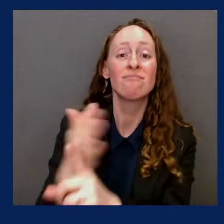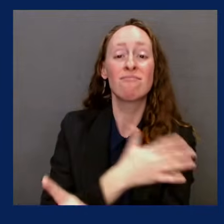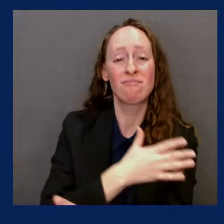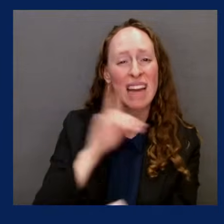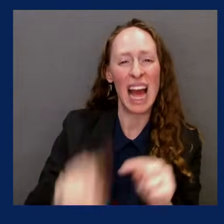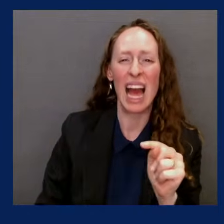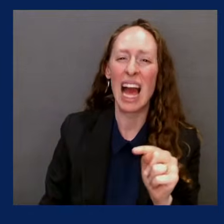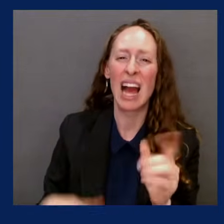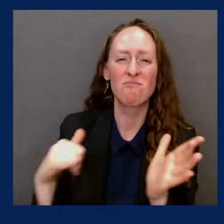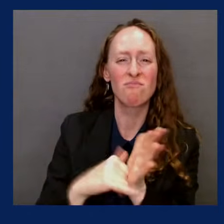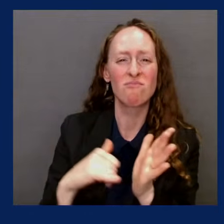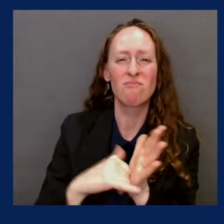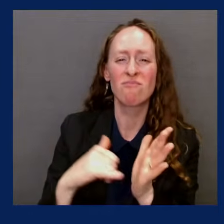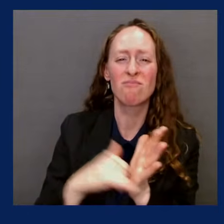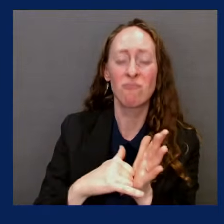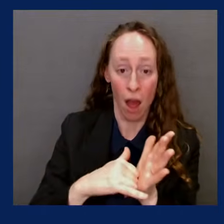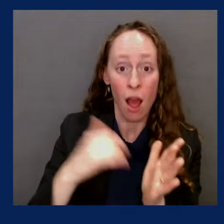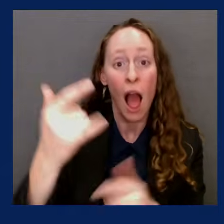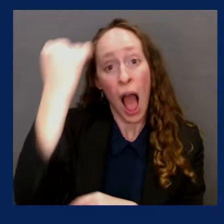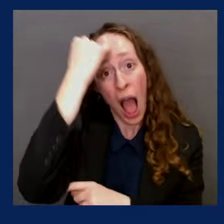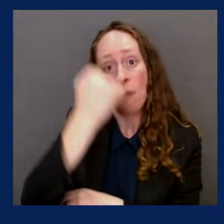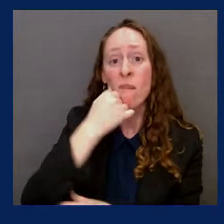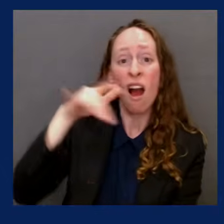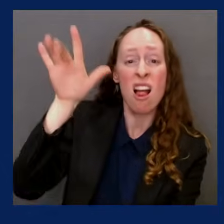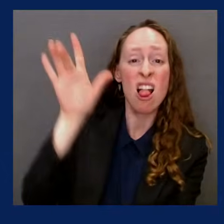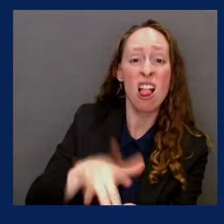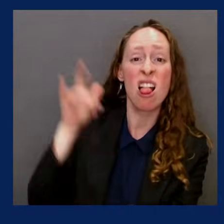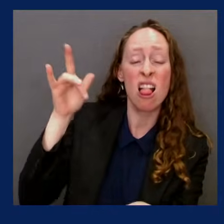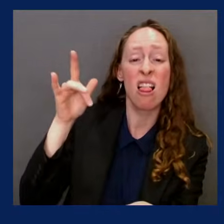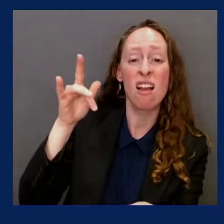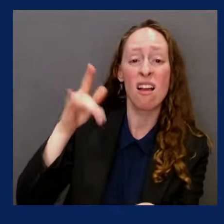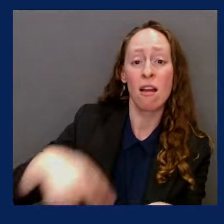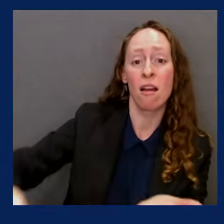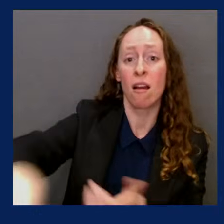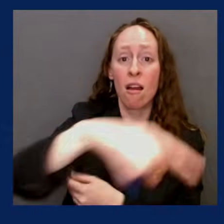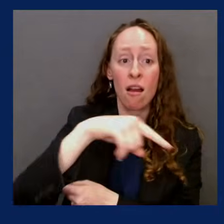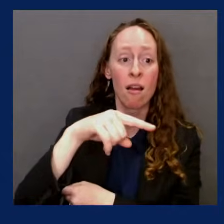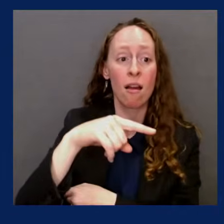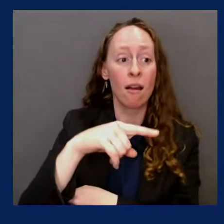there has to be a vision of what comes next. And in our view, it has to be a two-state solution.